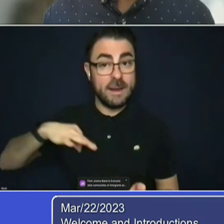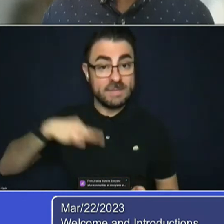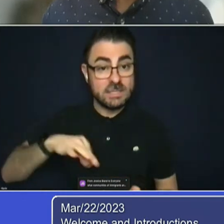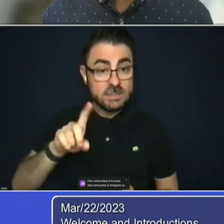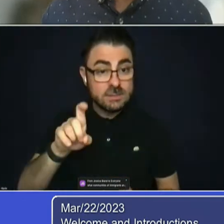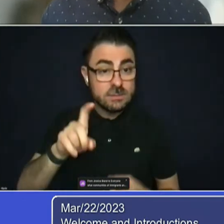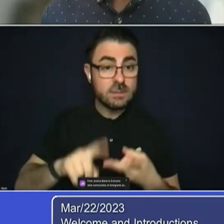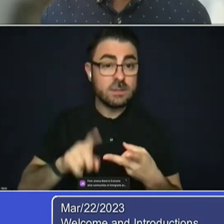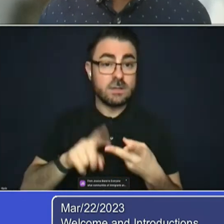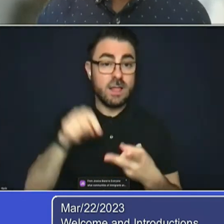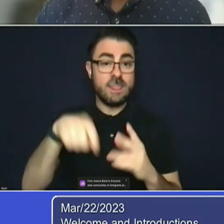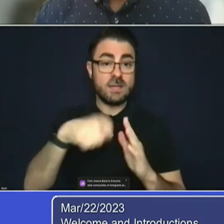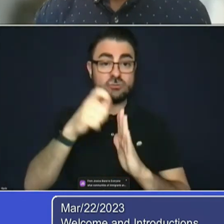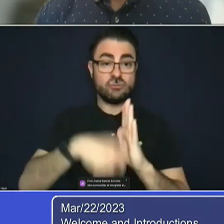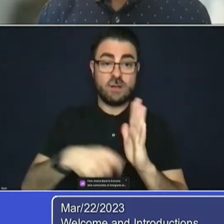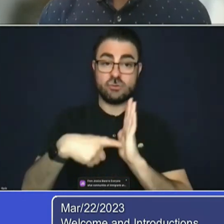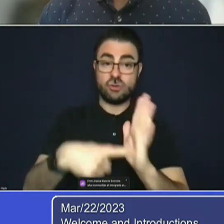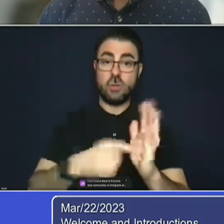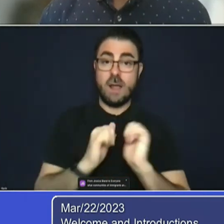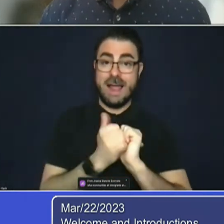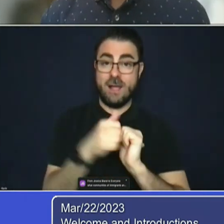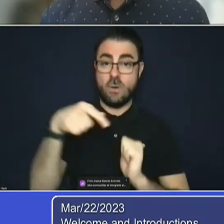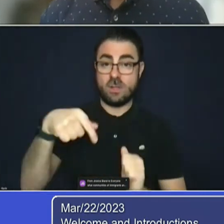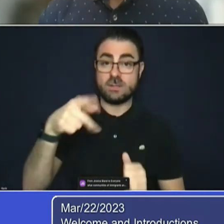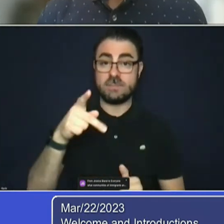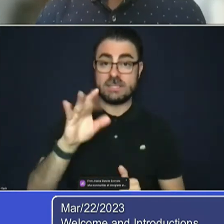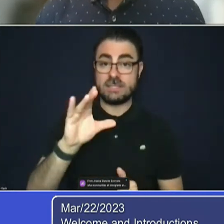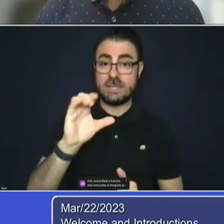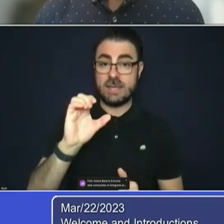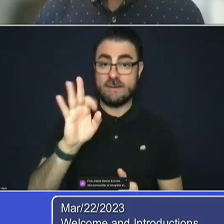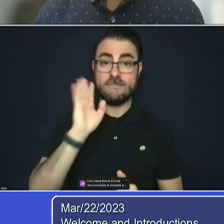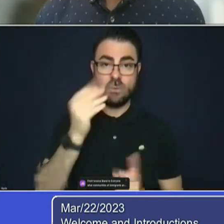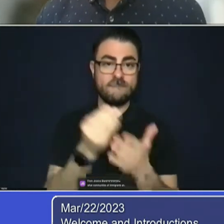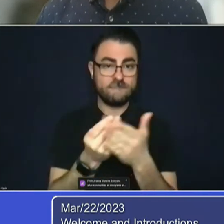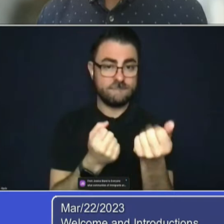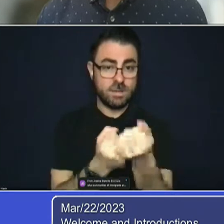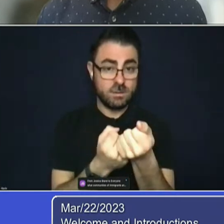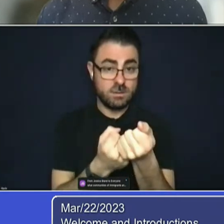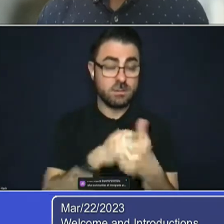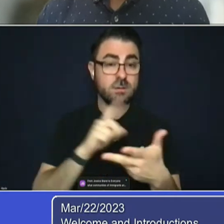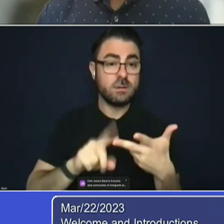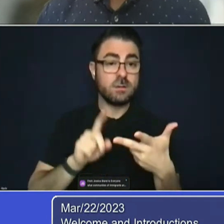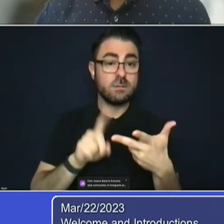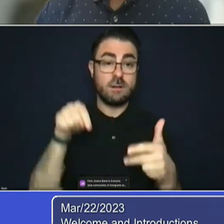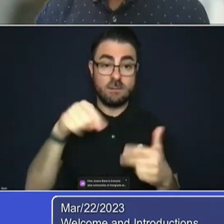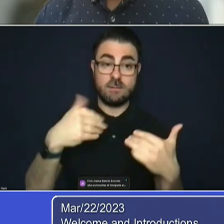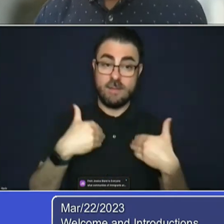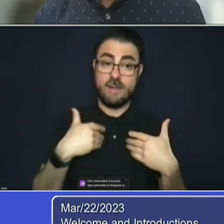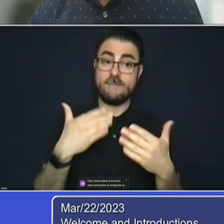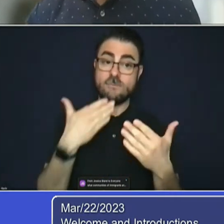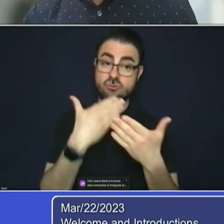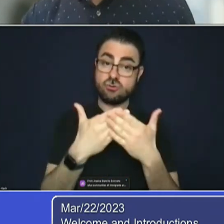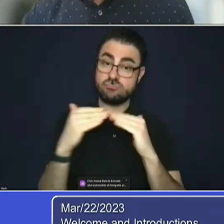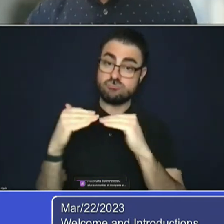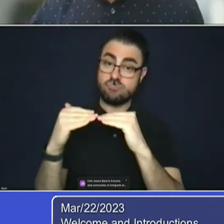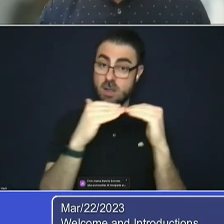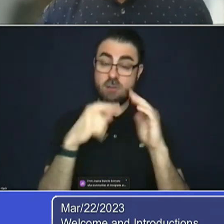ENVIRONMENTAL BENEFITS, DOES THE DRAFT CLEARLY EXPLAIN HOW PCEF